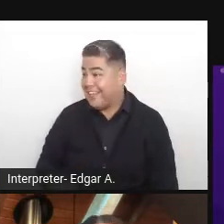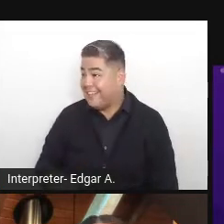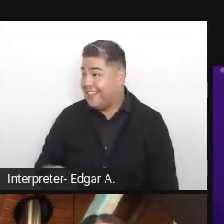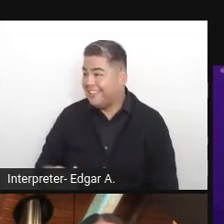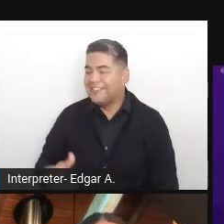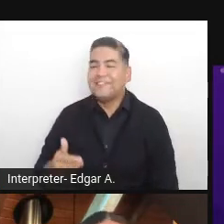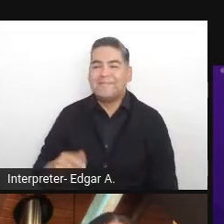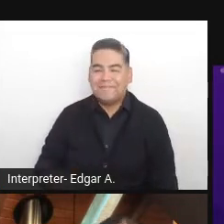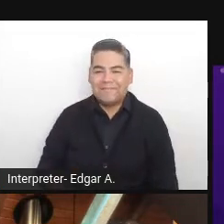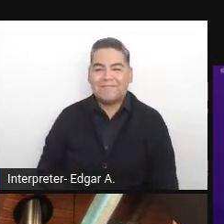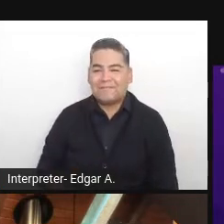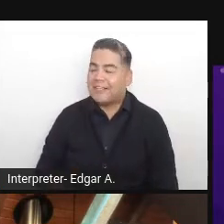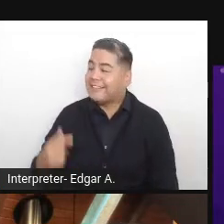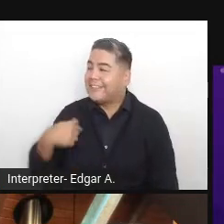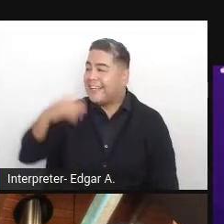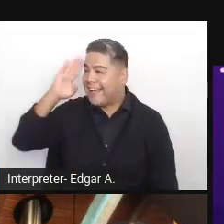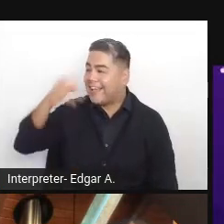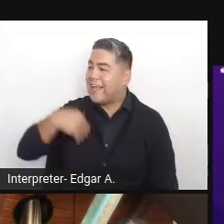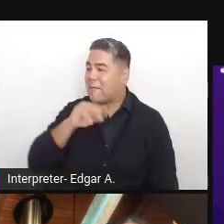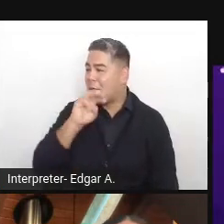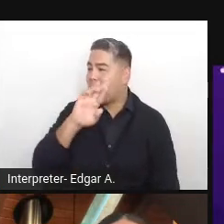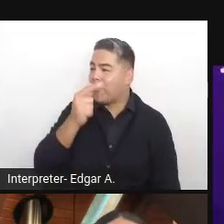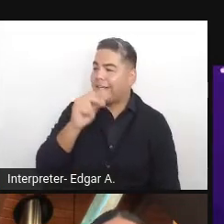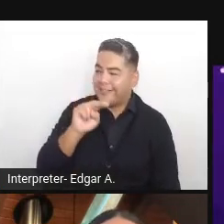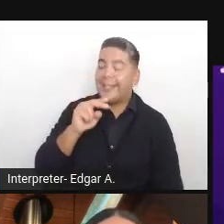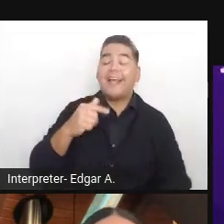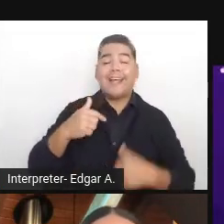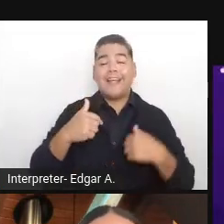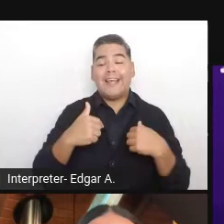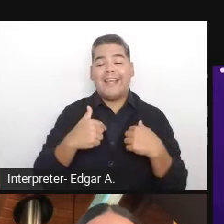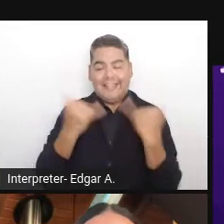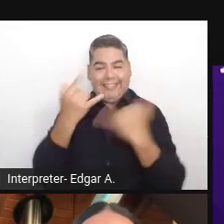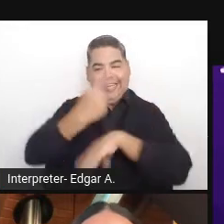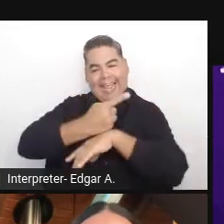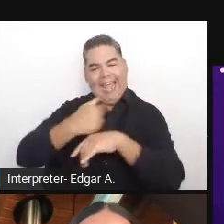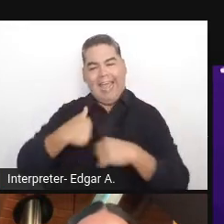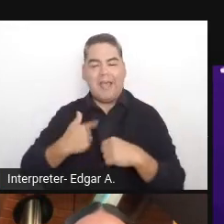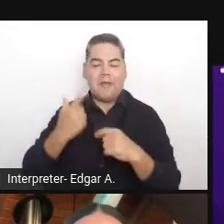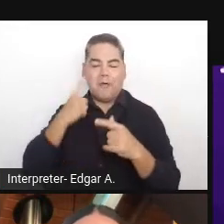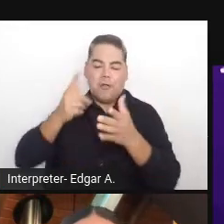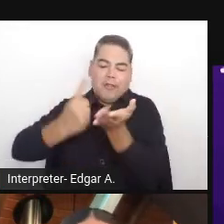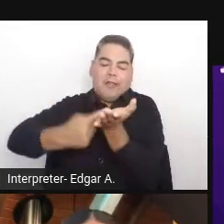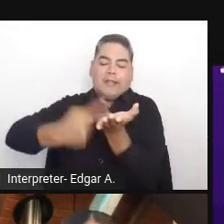I'm Morgan, and today we are going to talk about forms and accessibility.